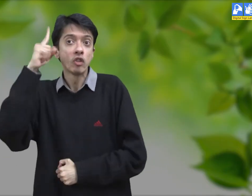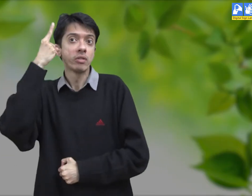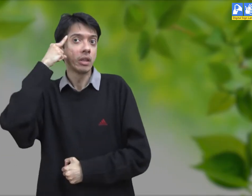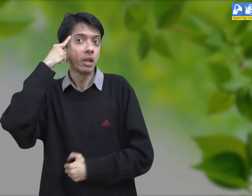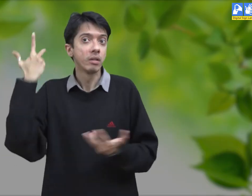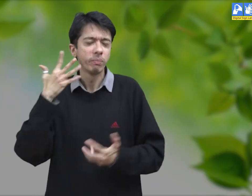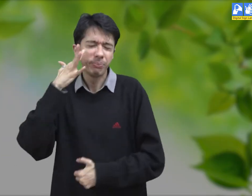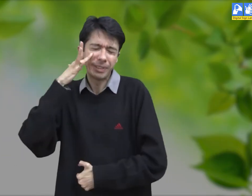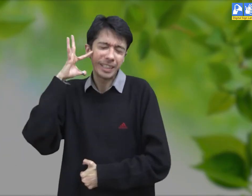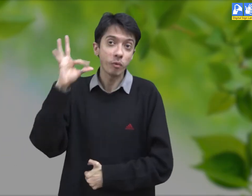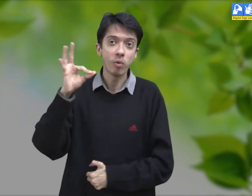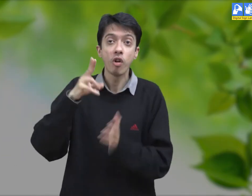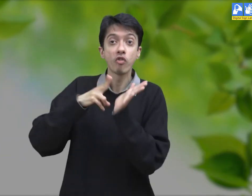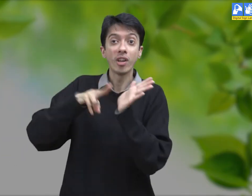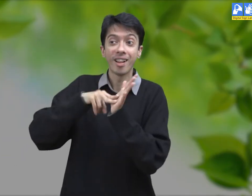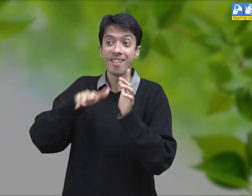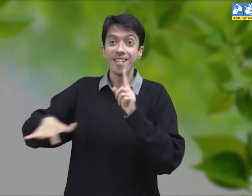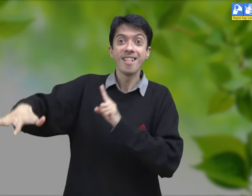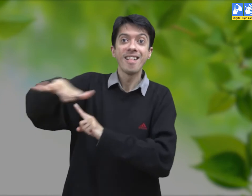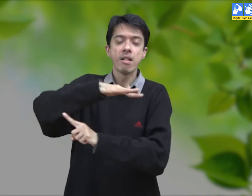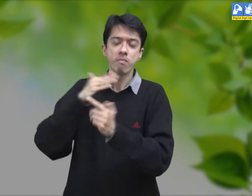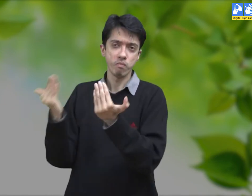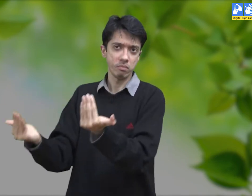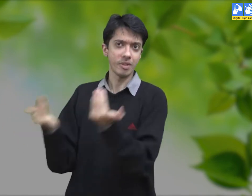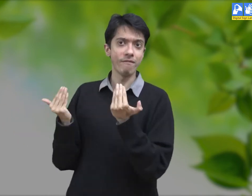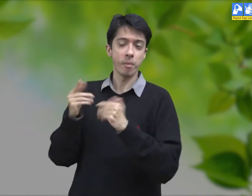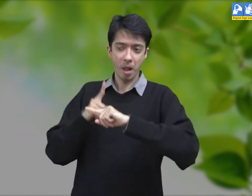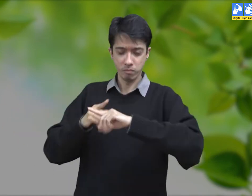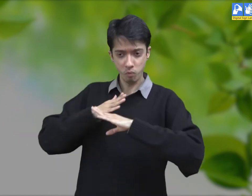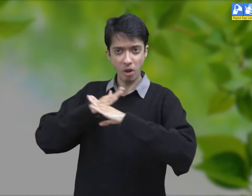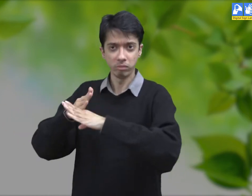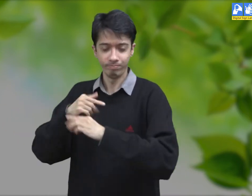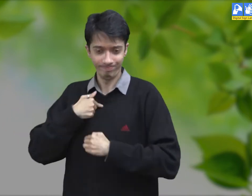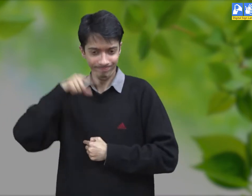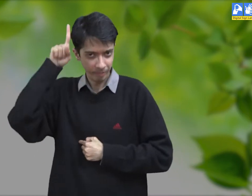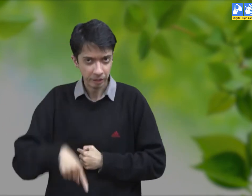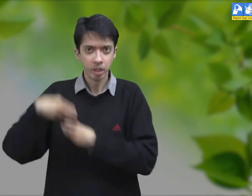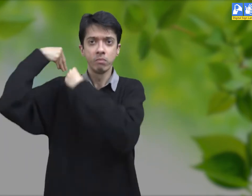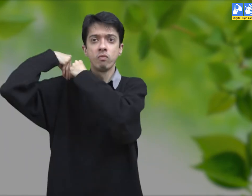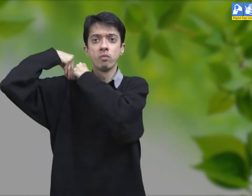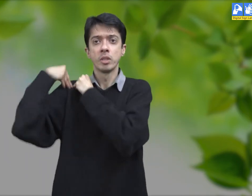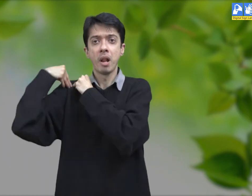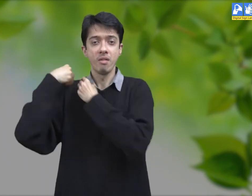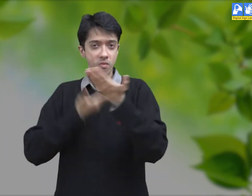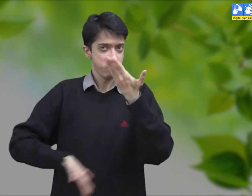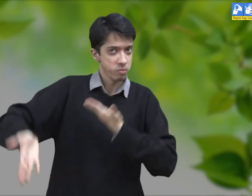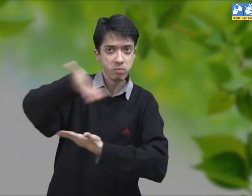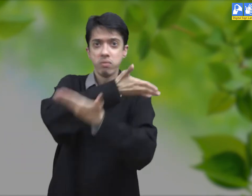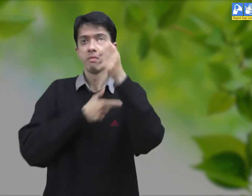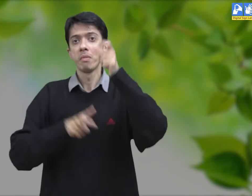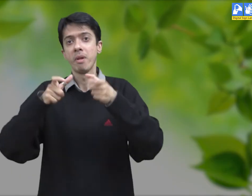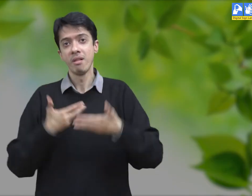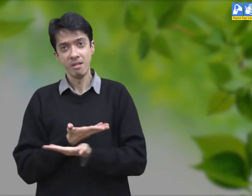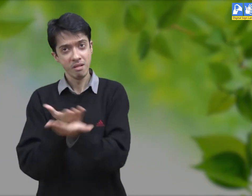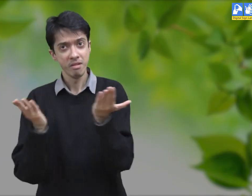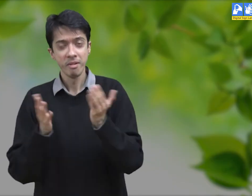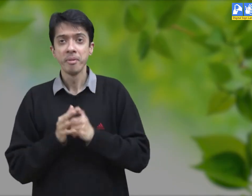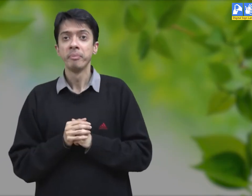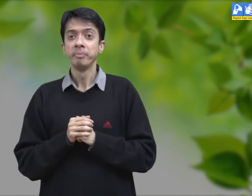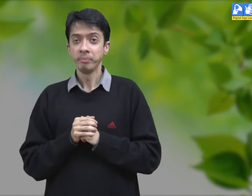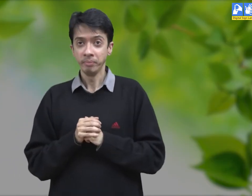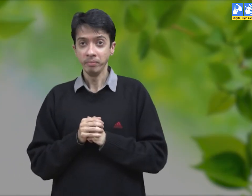It is important because it is our responsibility to conserve and protect our natural resources.